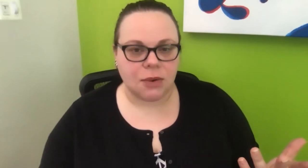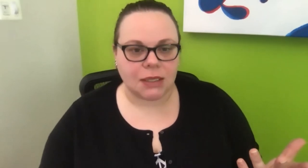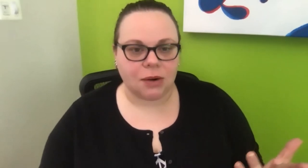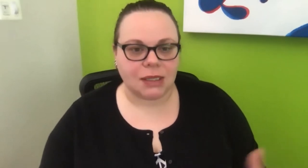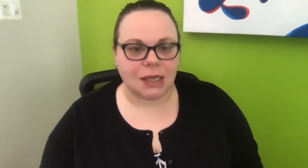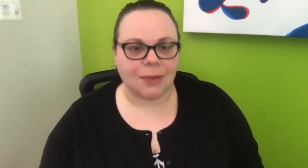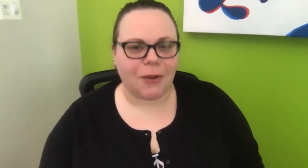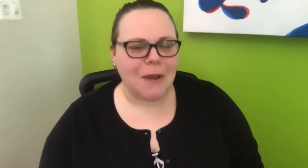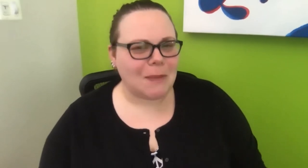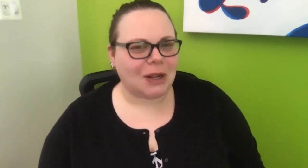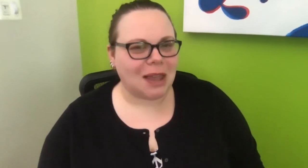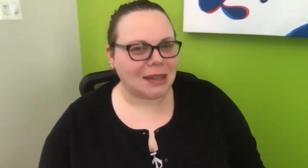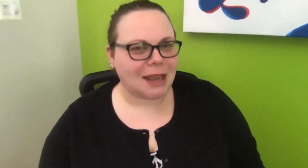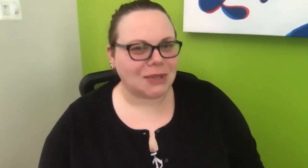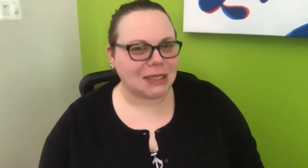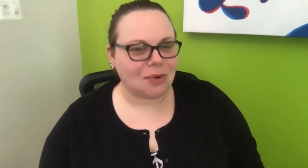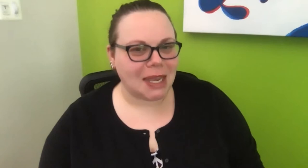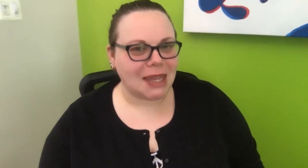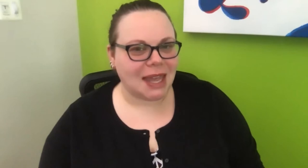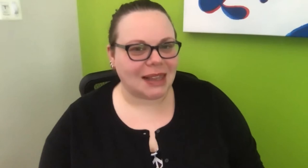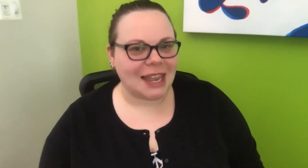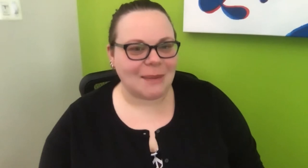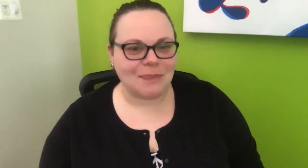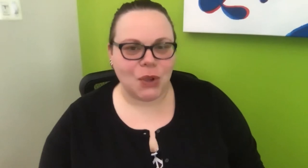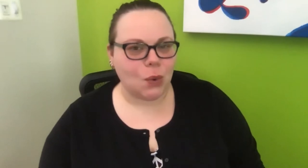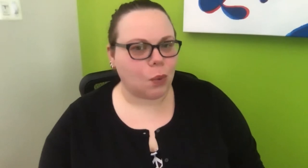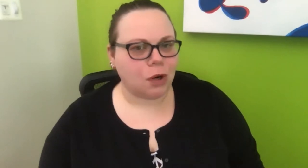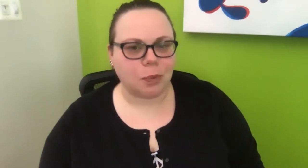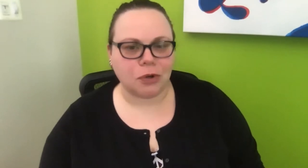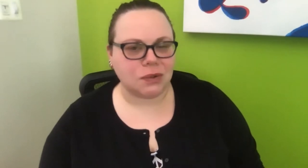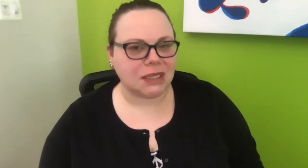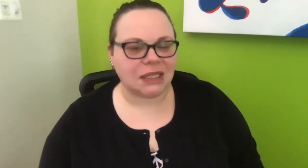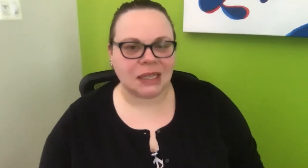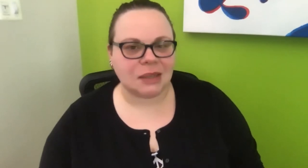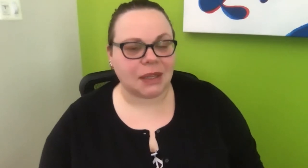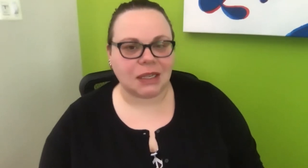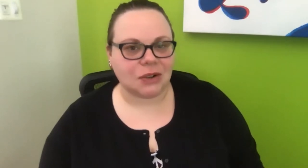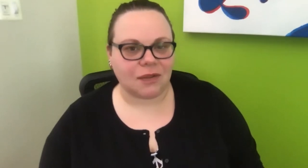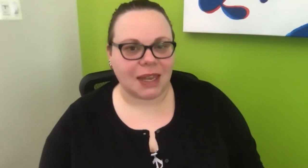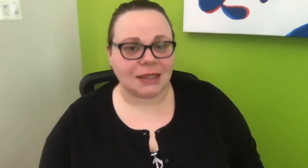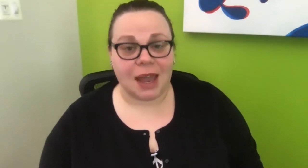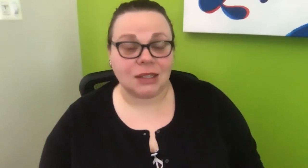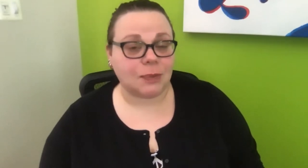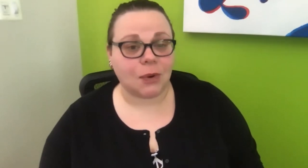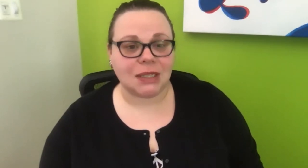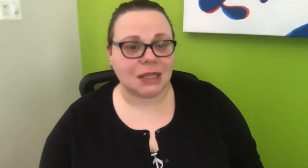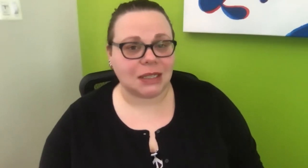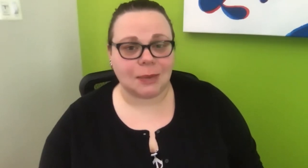but a lot of the counties that were making that claim weren’t producing accessibility surveys, hadn’t spoken to the disability community, and